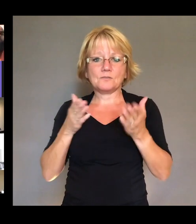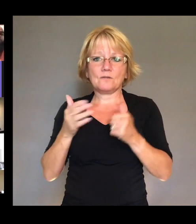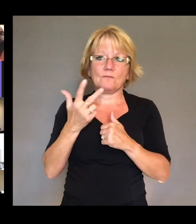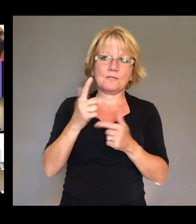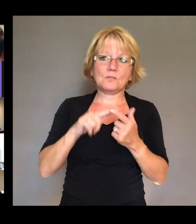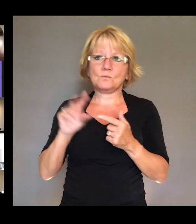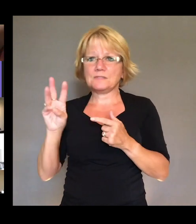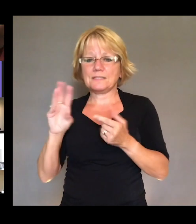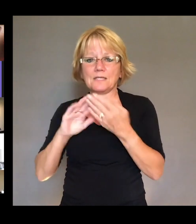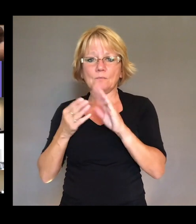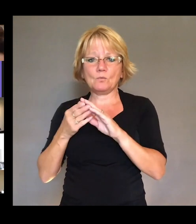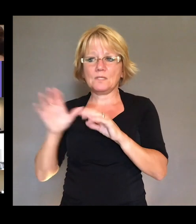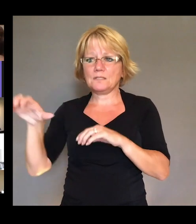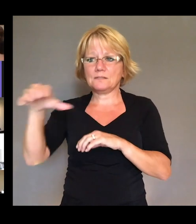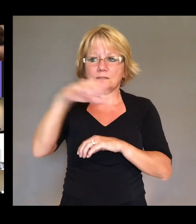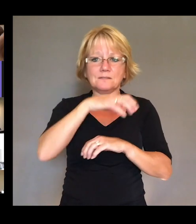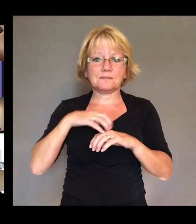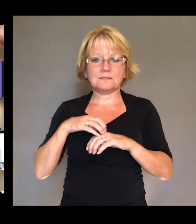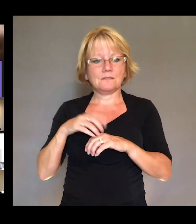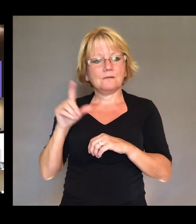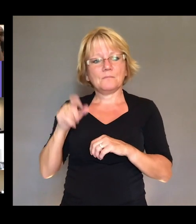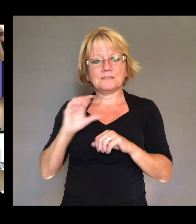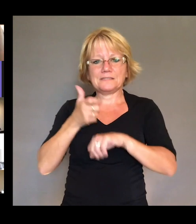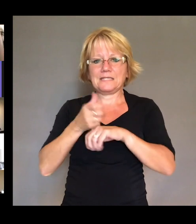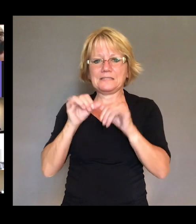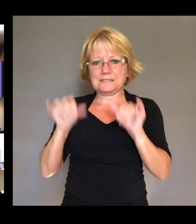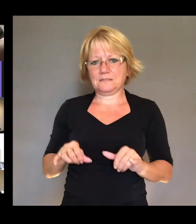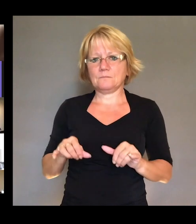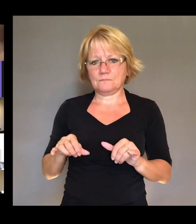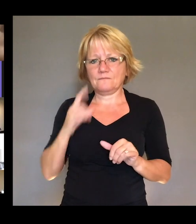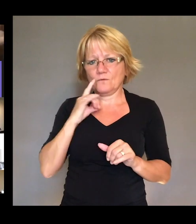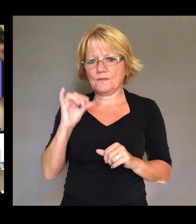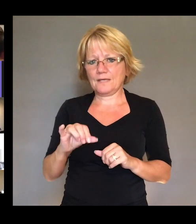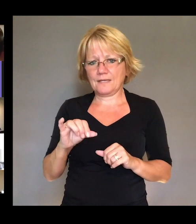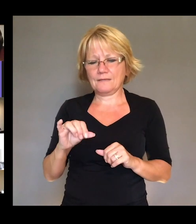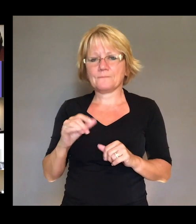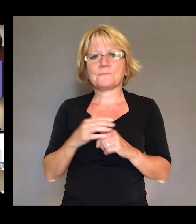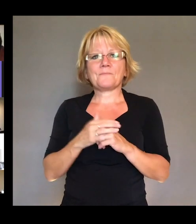or five communities or six communities, there has to be some sort of system.